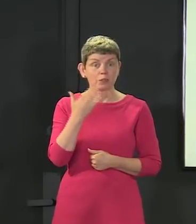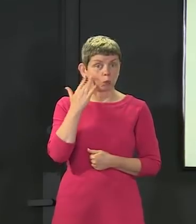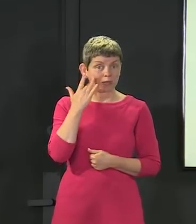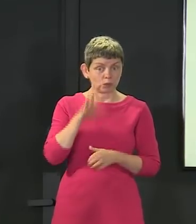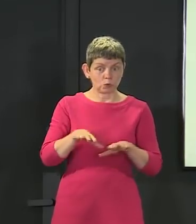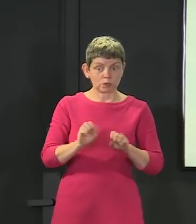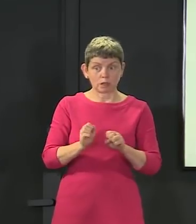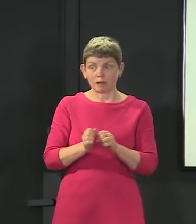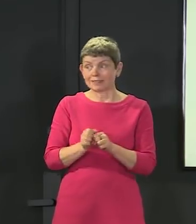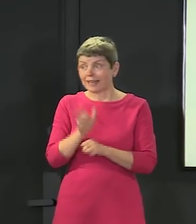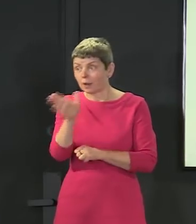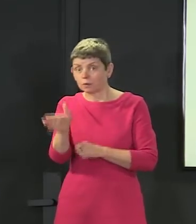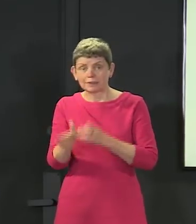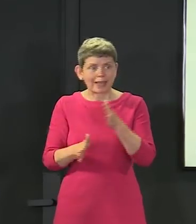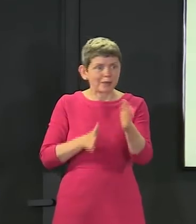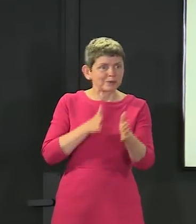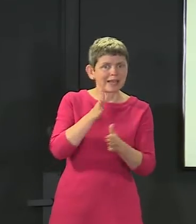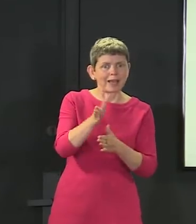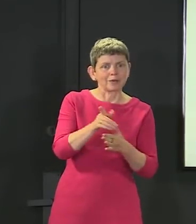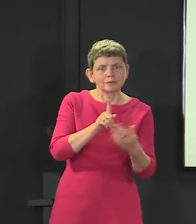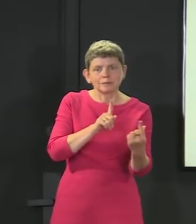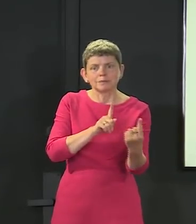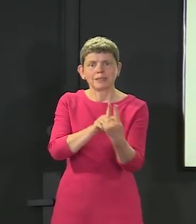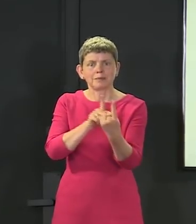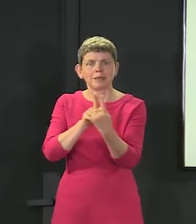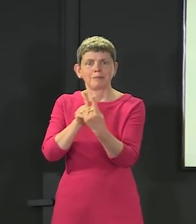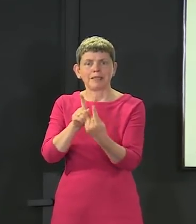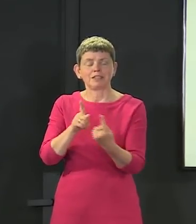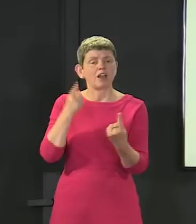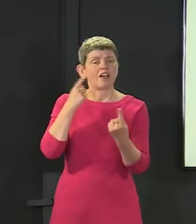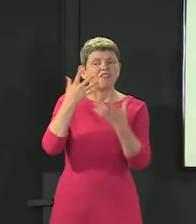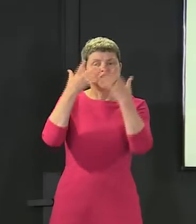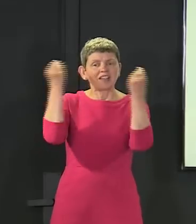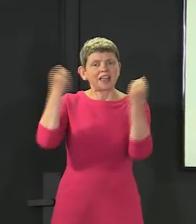as you're starting to see people again please don't become too complacent make sure that you're